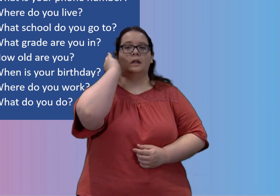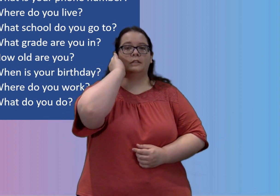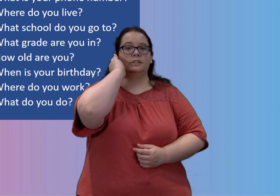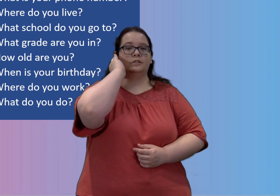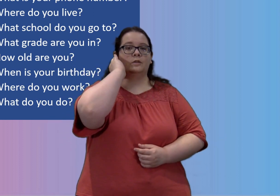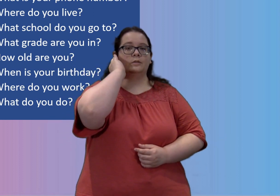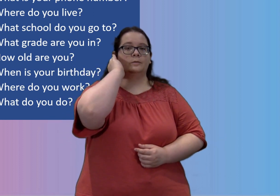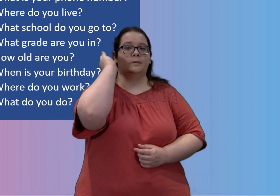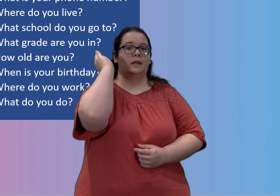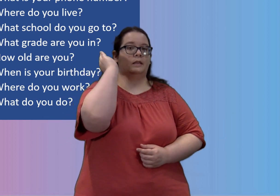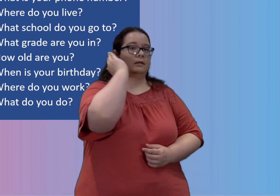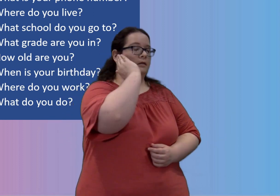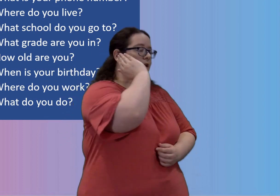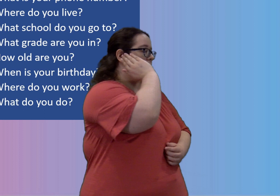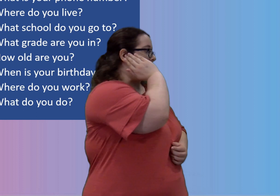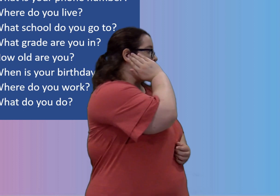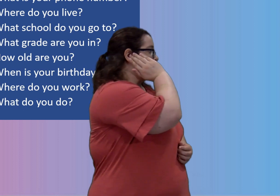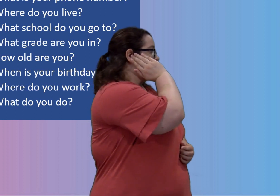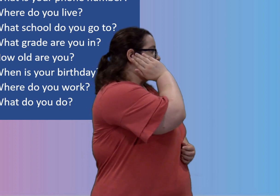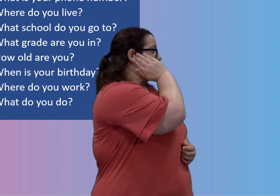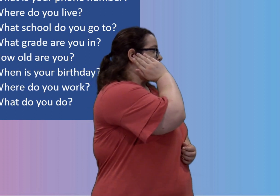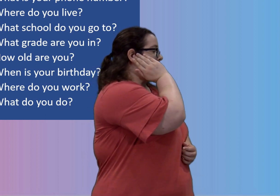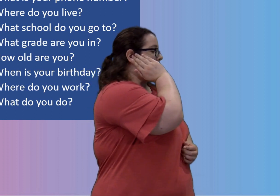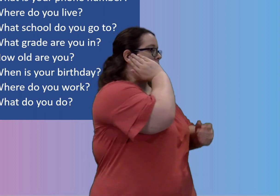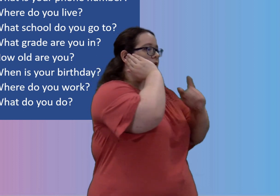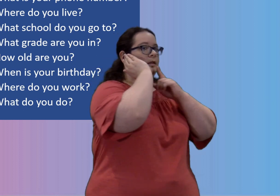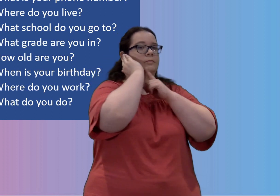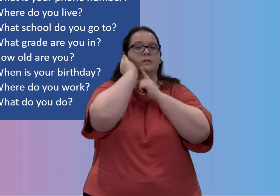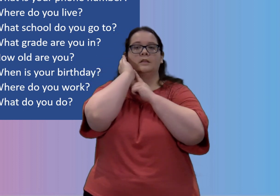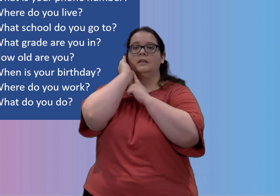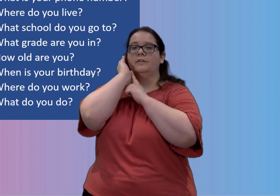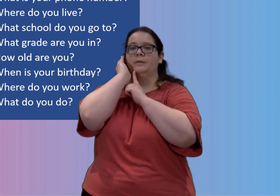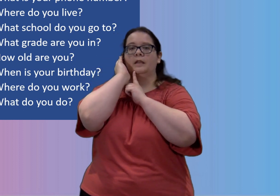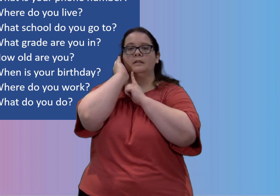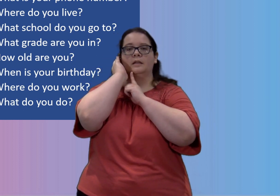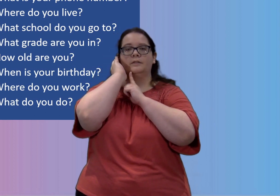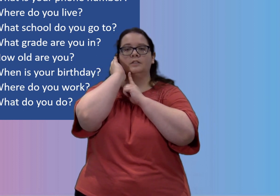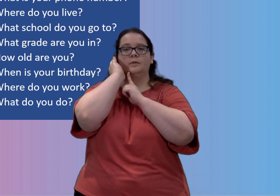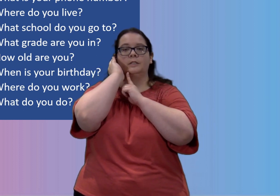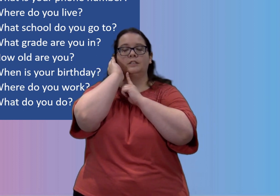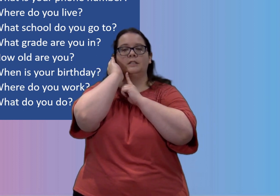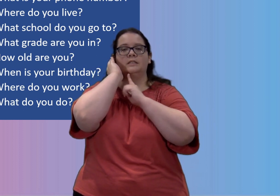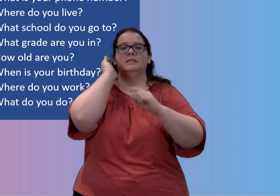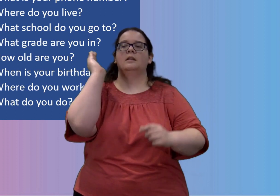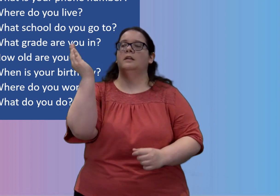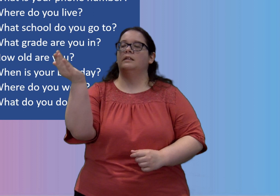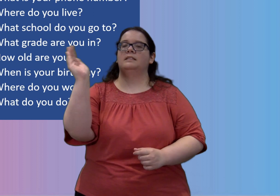I just hold my hand up to my ear and let the heel of my hand kind of touch where my chin is because